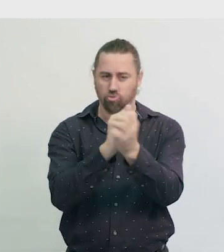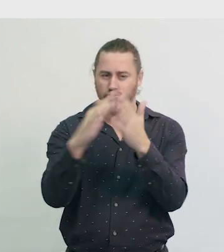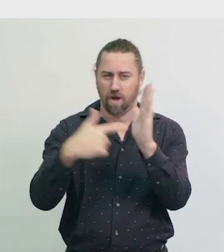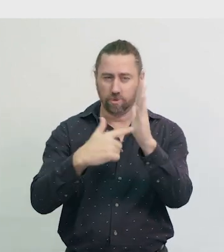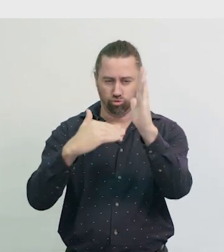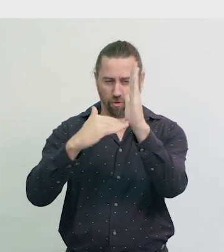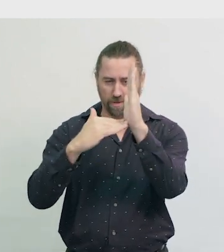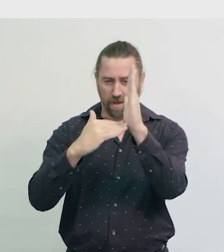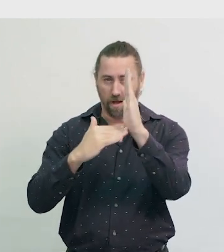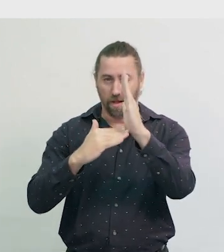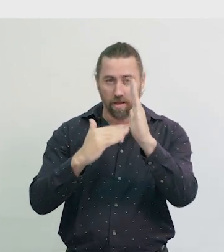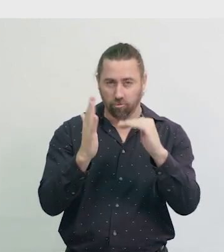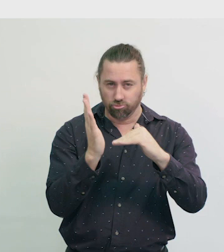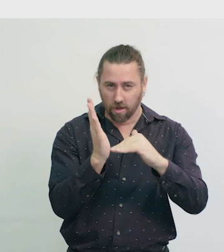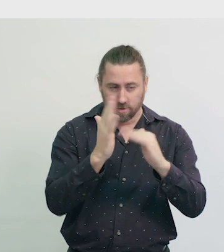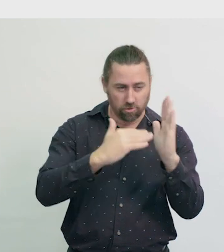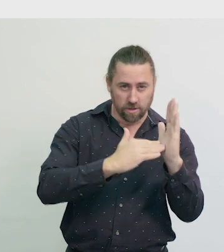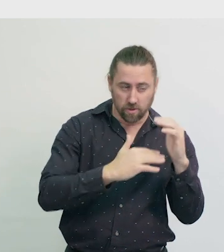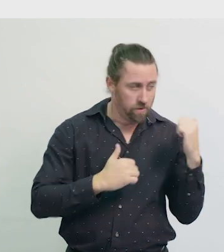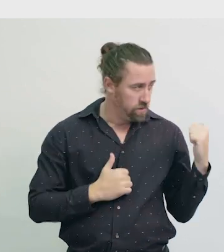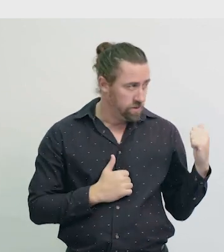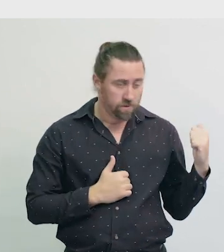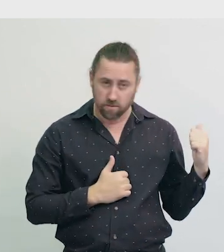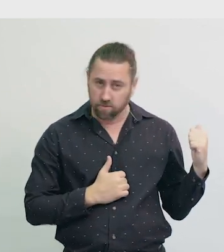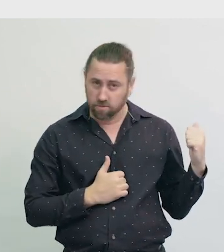Are any of the angles created with two intersecting lines the same?